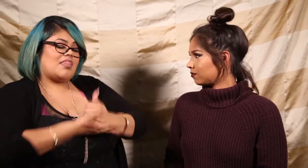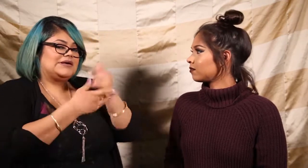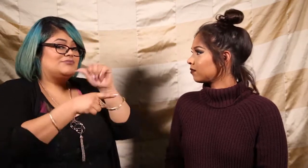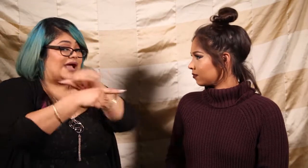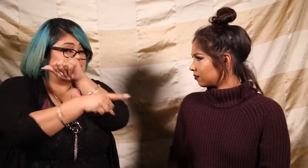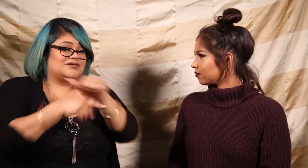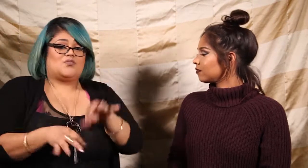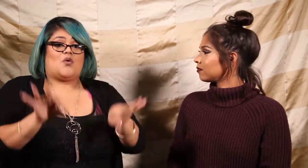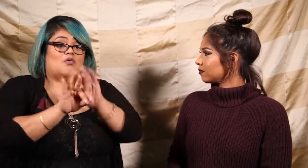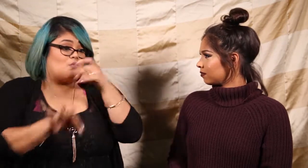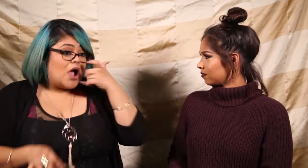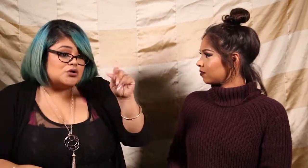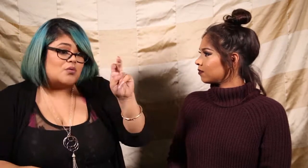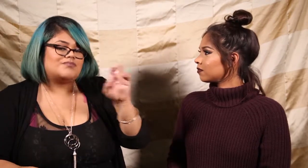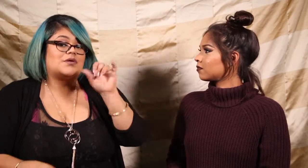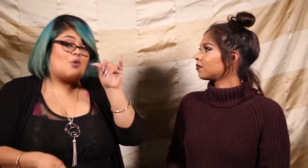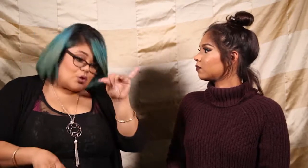so PRACTICE! watch YouTUbe.. YouTube is your best friend.. and my best friend as well..